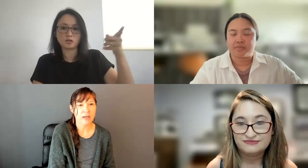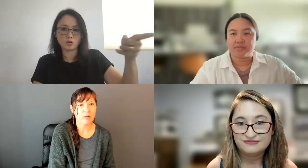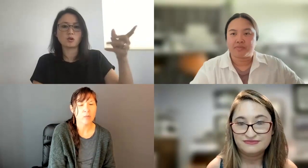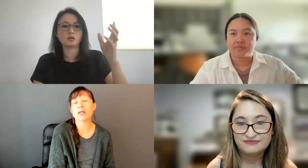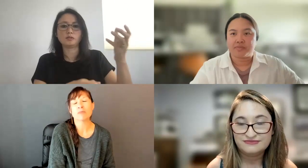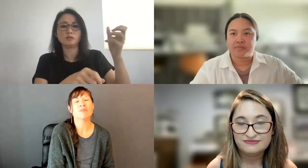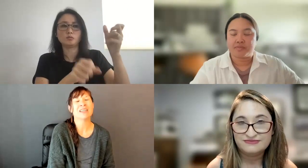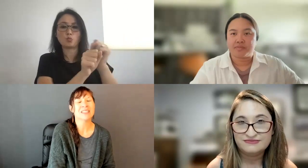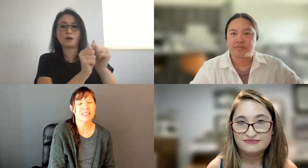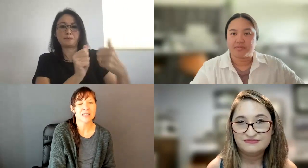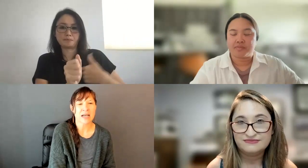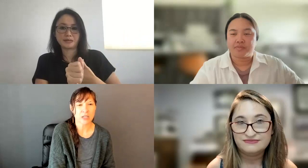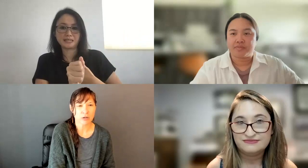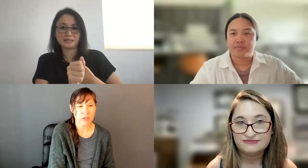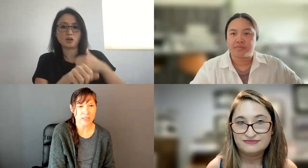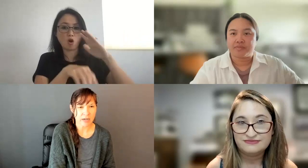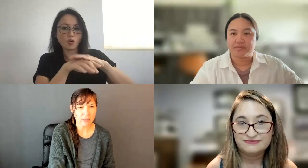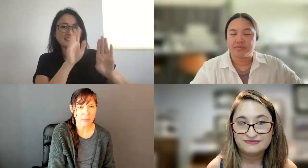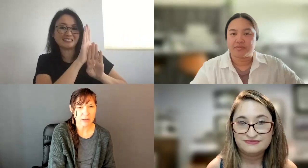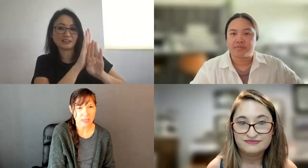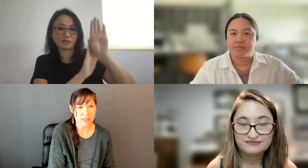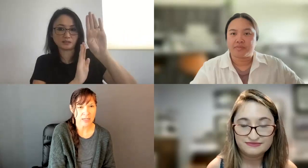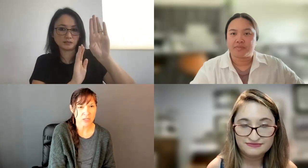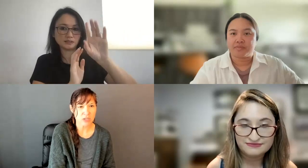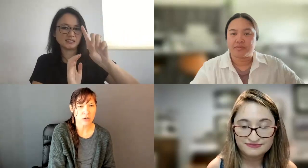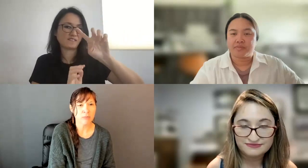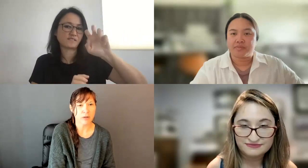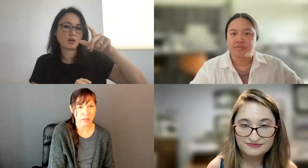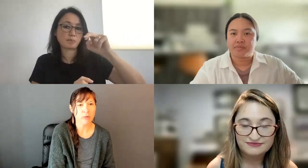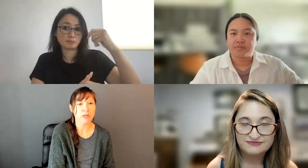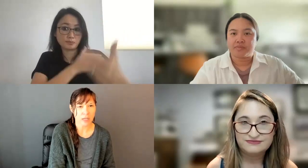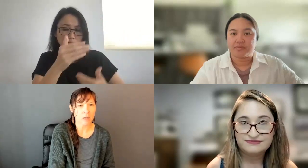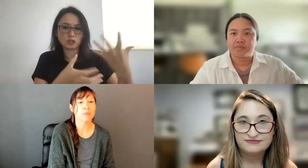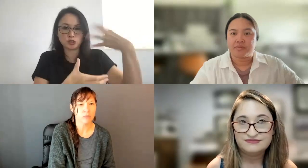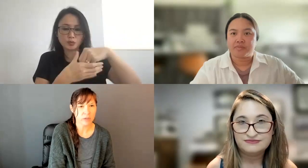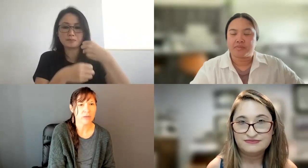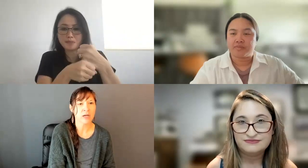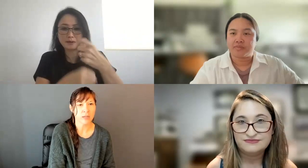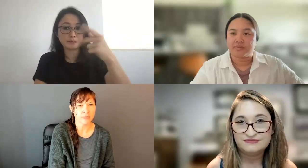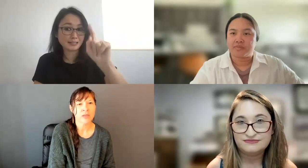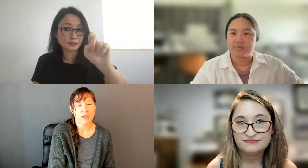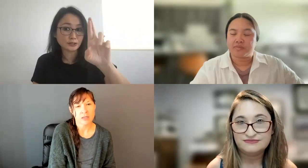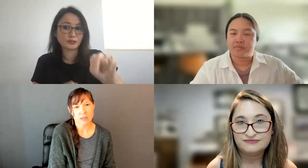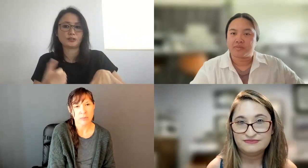So we would work with someone that would help us develop the cloth, come up with patterns,